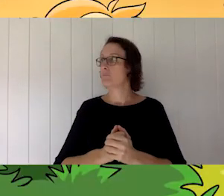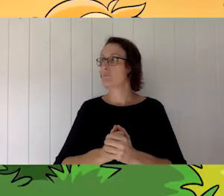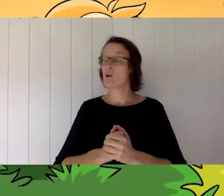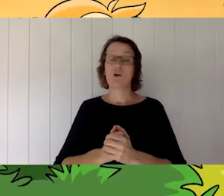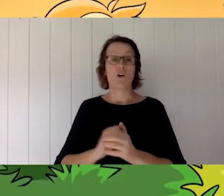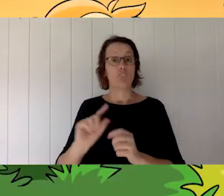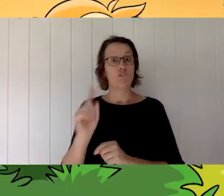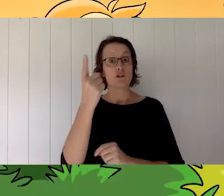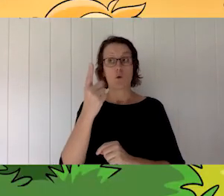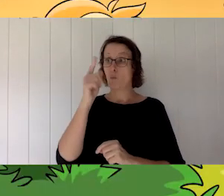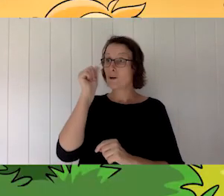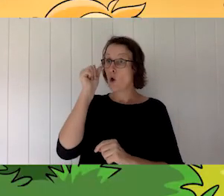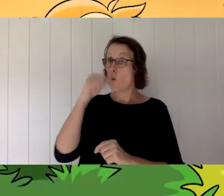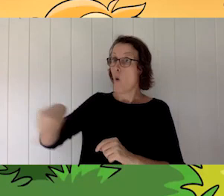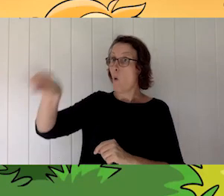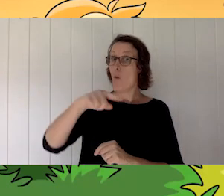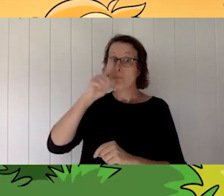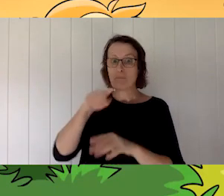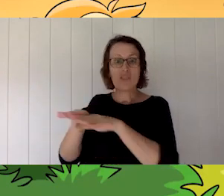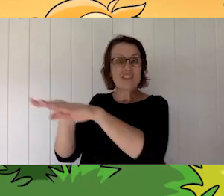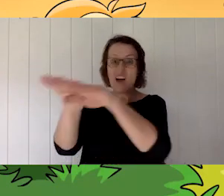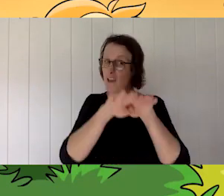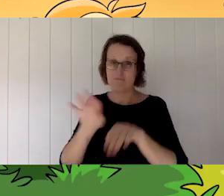people aren't the same. Let me give you a little story that I wrote. I